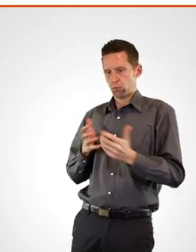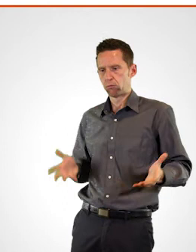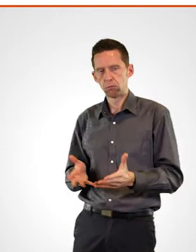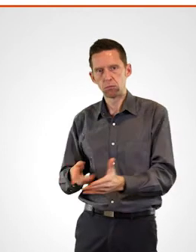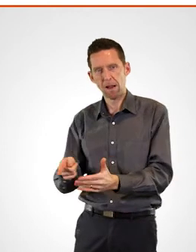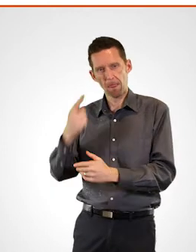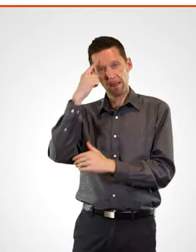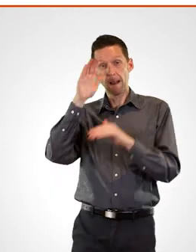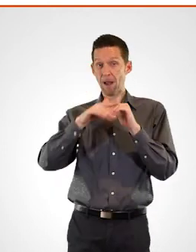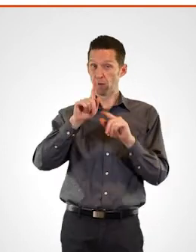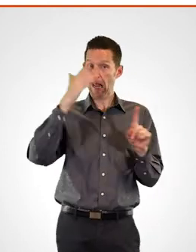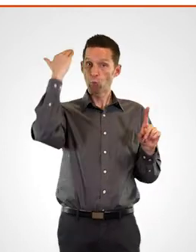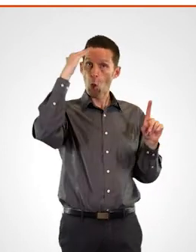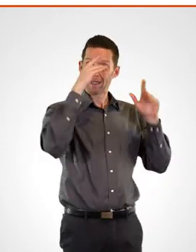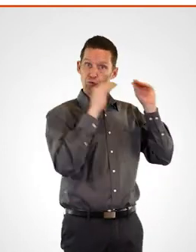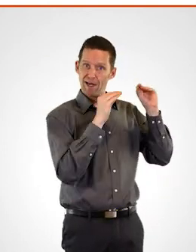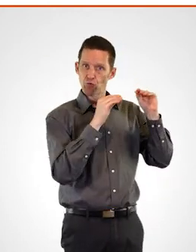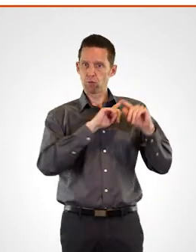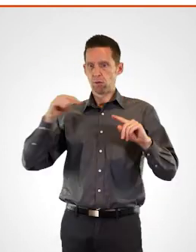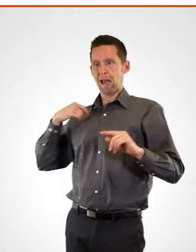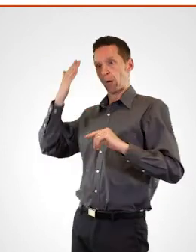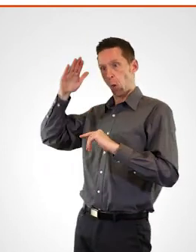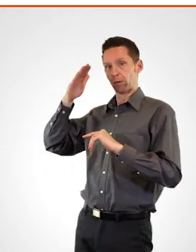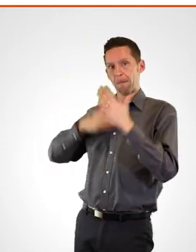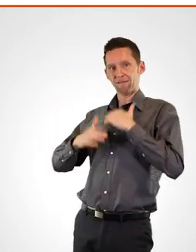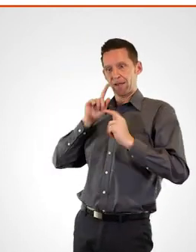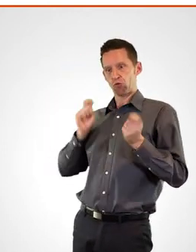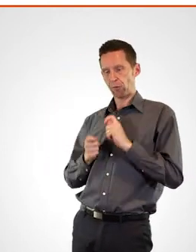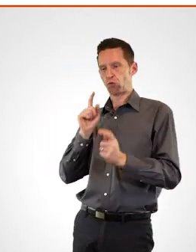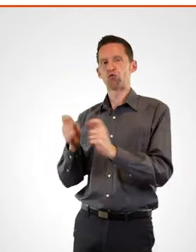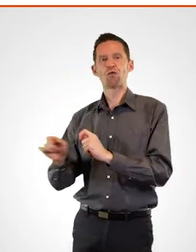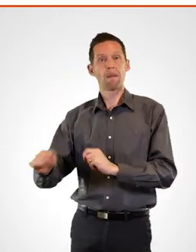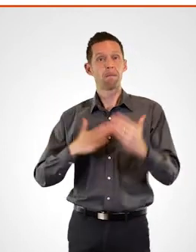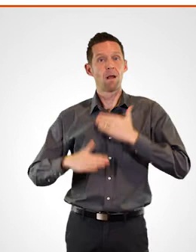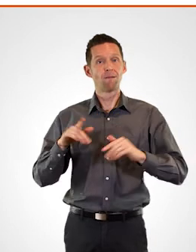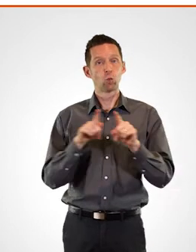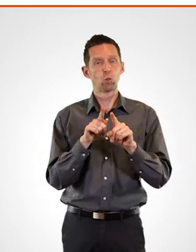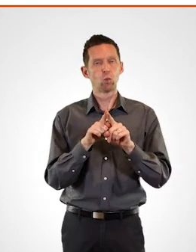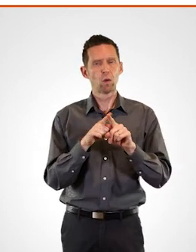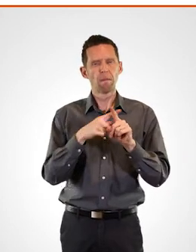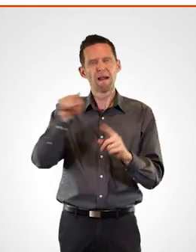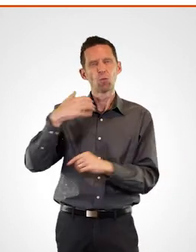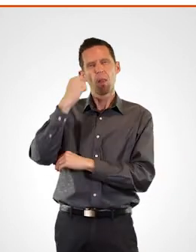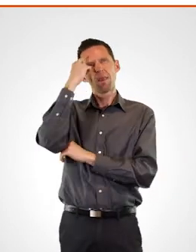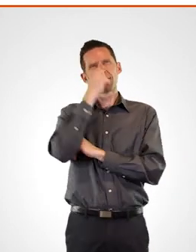and think about adult education so that we can actually change behaviours. And we need to consider how do you connect